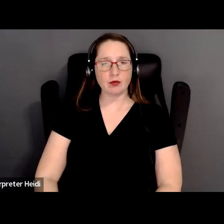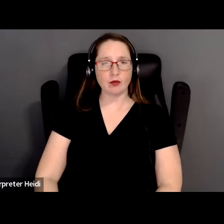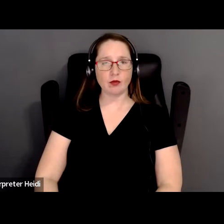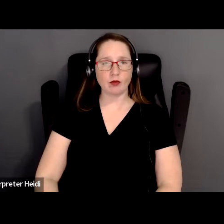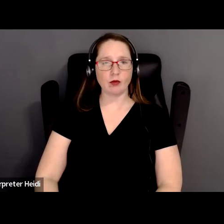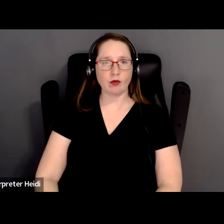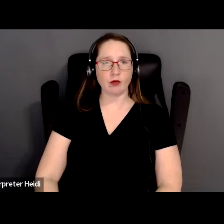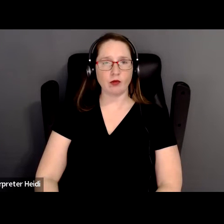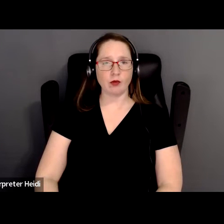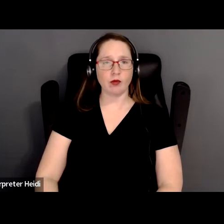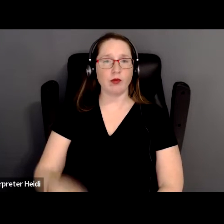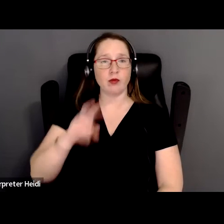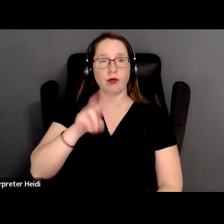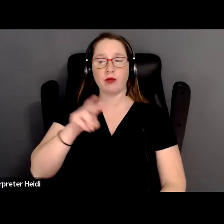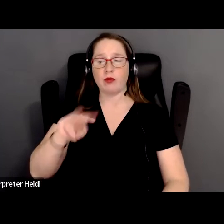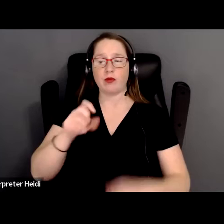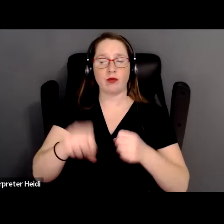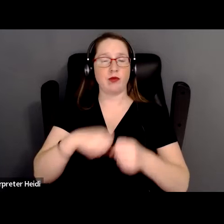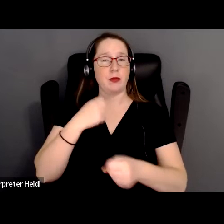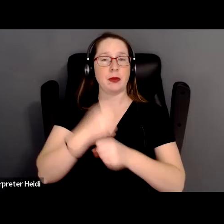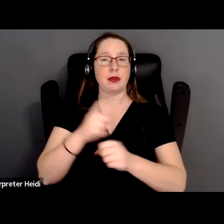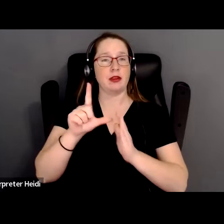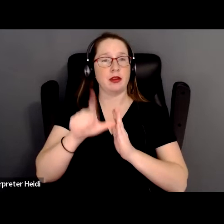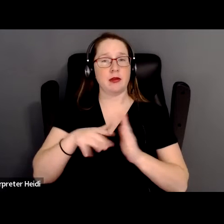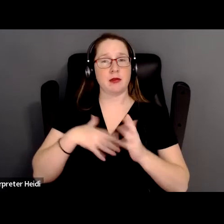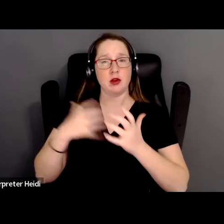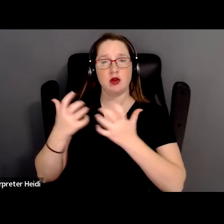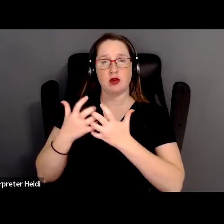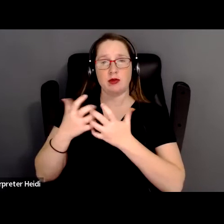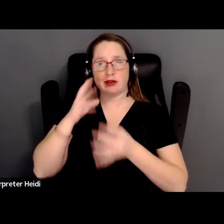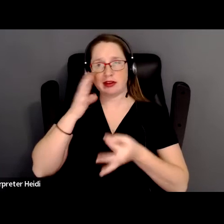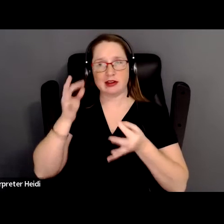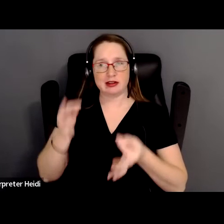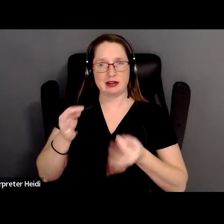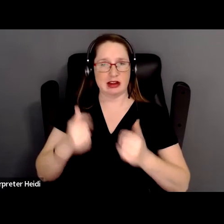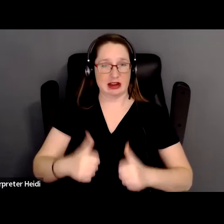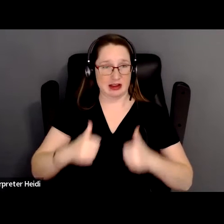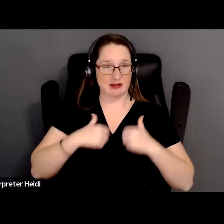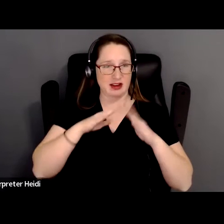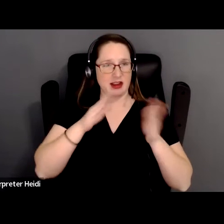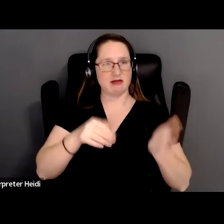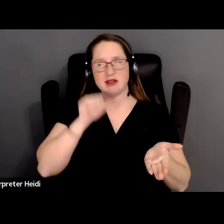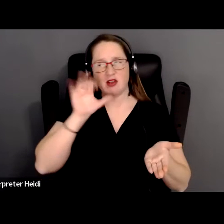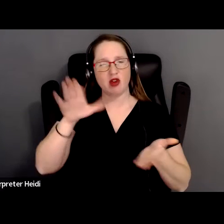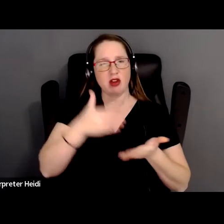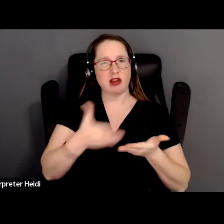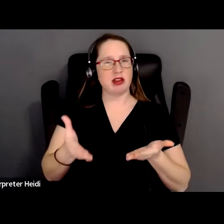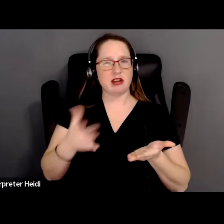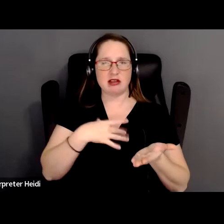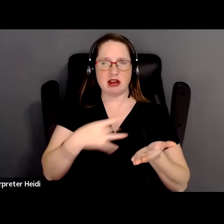So 22 years later, my roommate decided that living in a house wasn't her thing, and she didn't like all the bills.